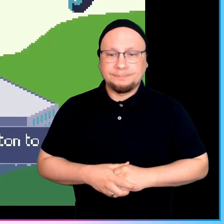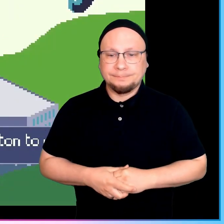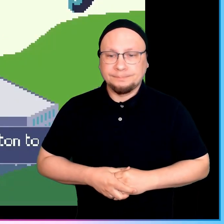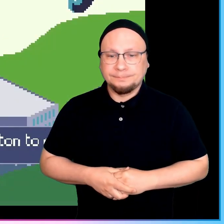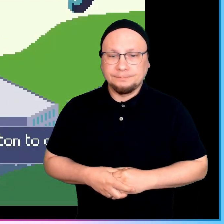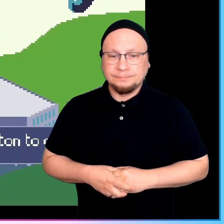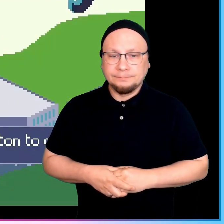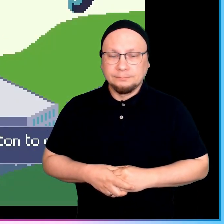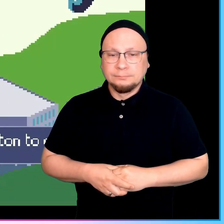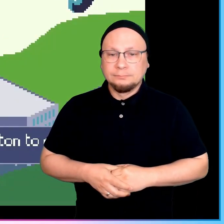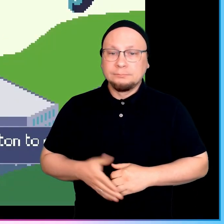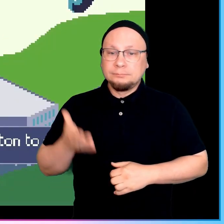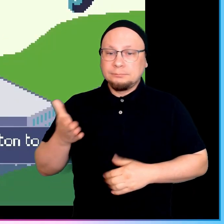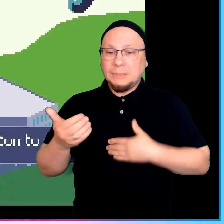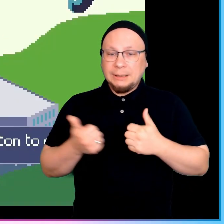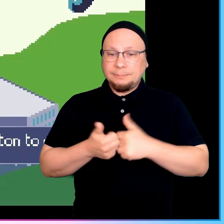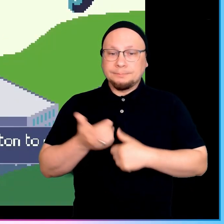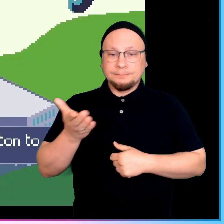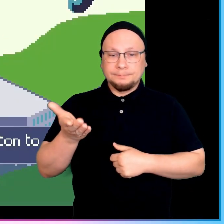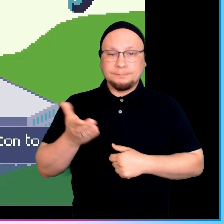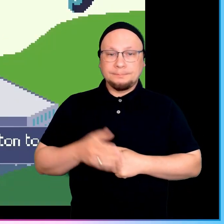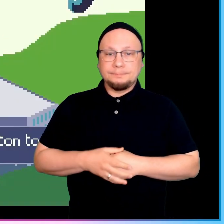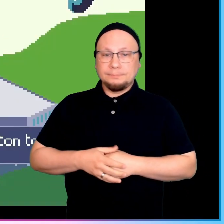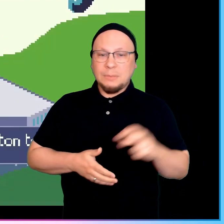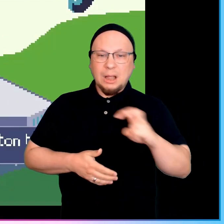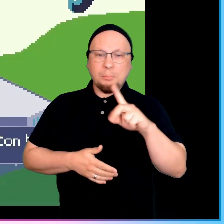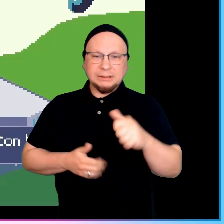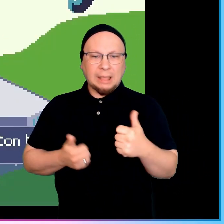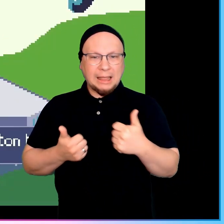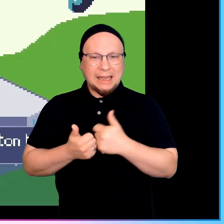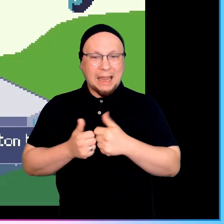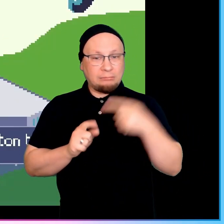This is Cellular City, a puzzle game about building tiny cities.